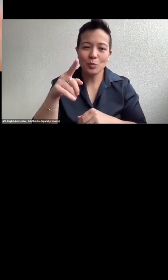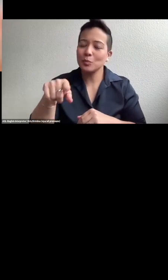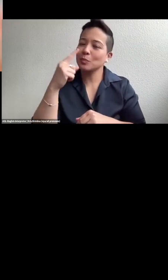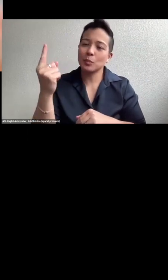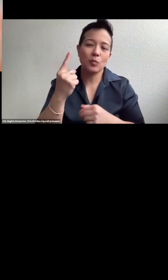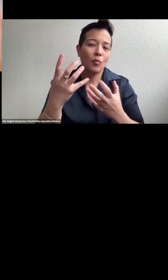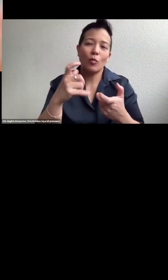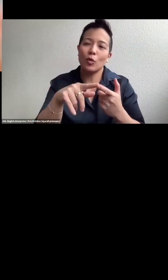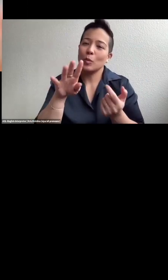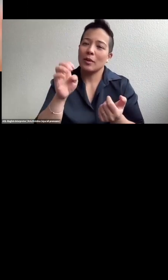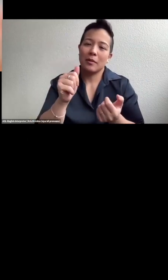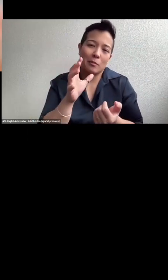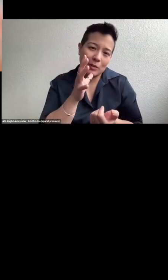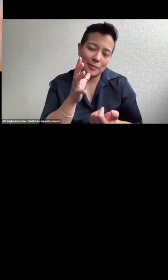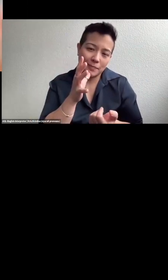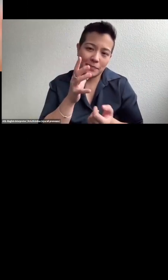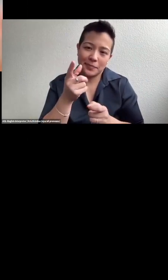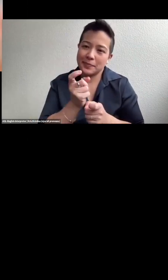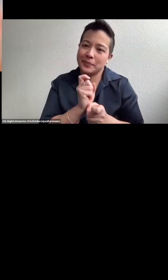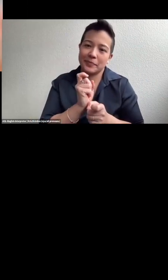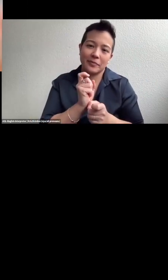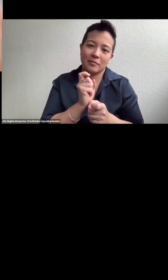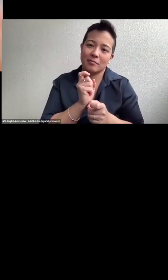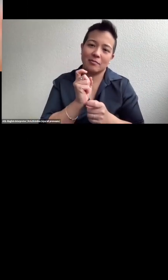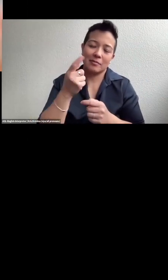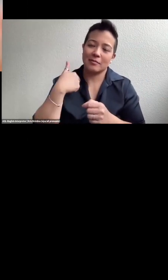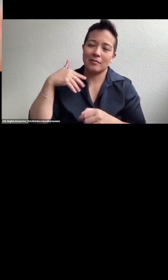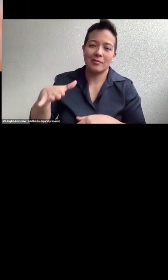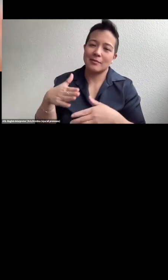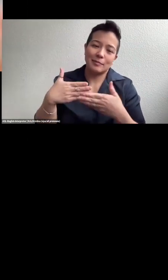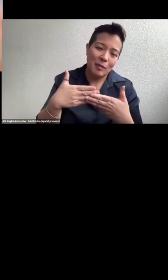to be a mom, from the time I was little baby, you know, I